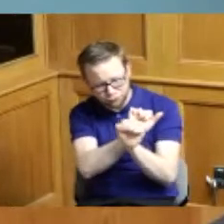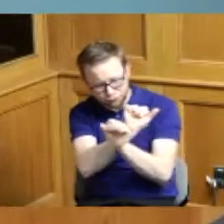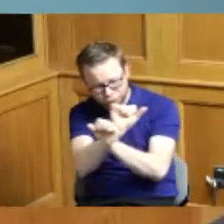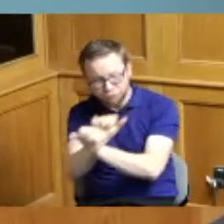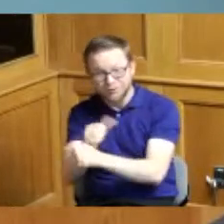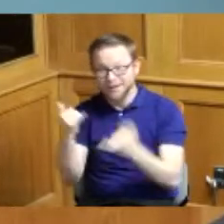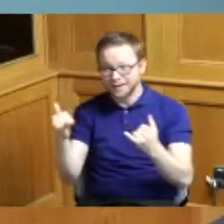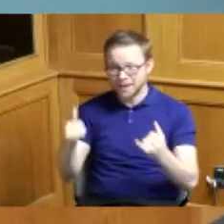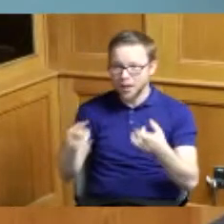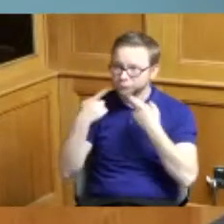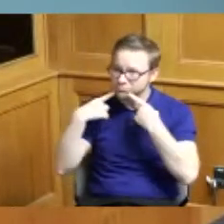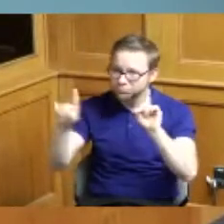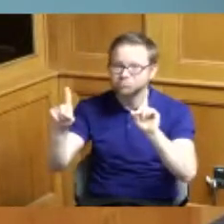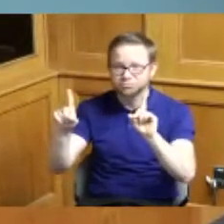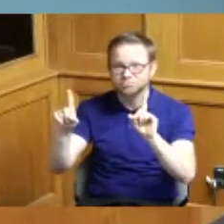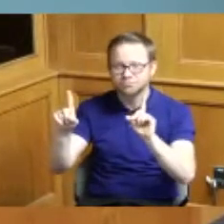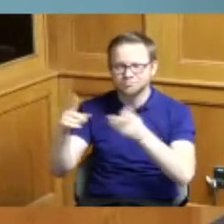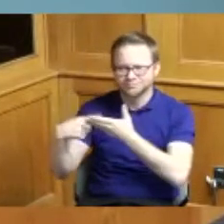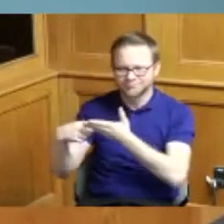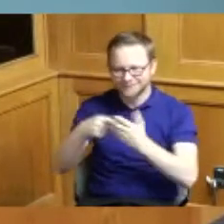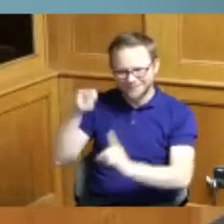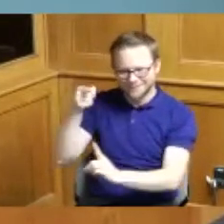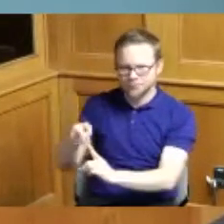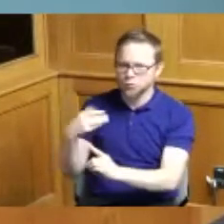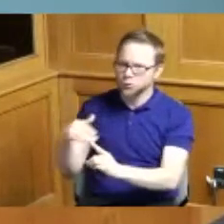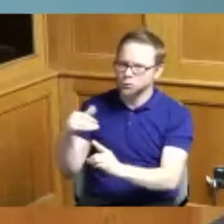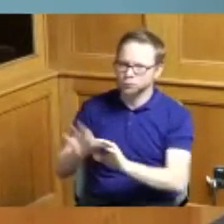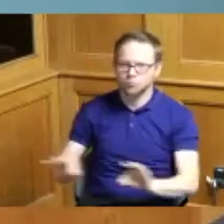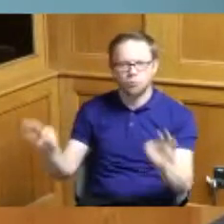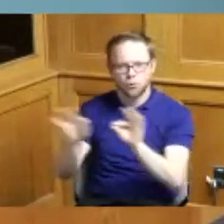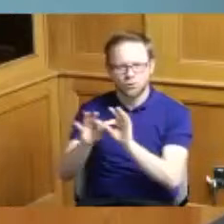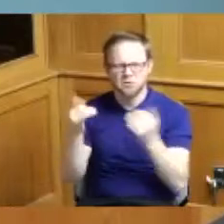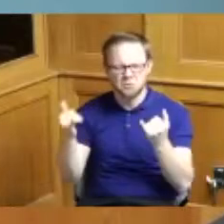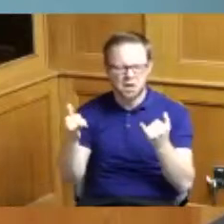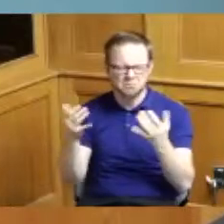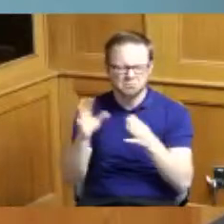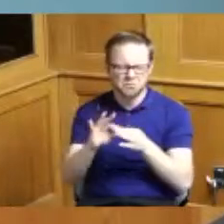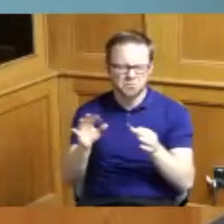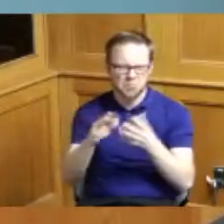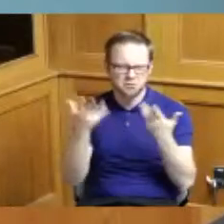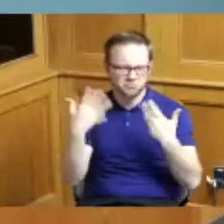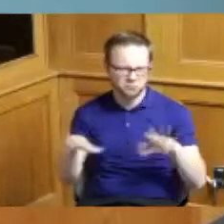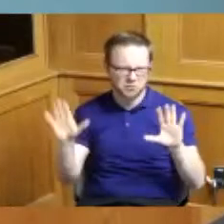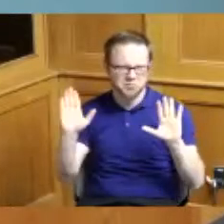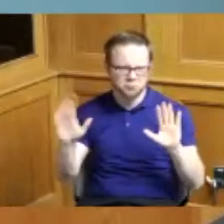so I'm going to end my comments right now and I'm going to uh go over to Vice President Reece